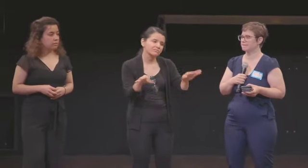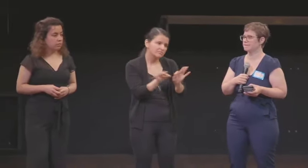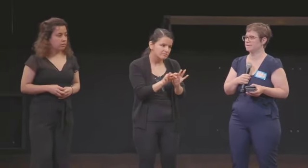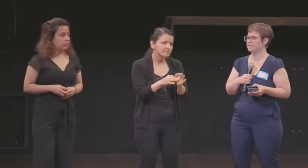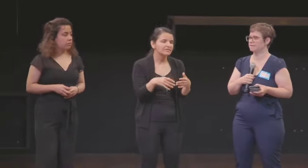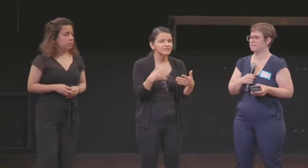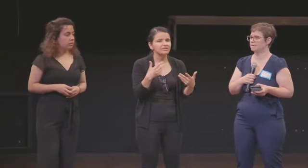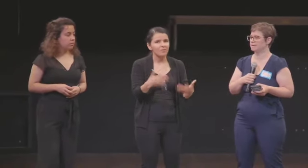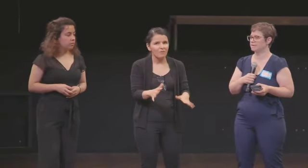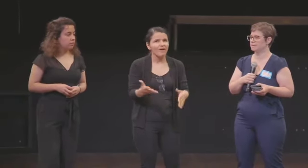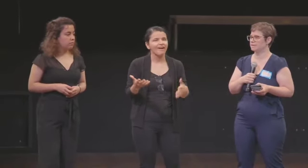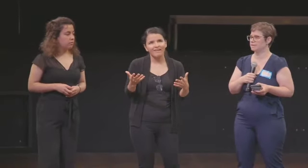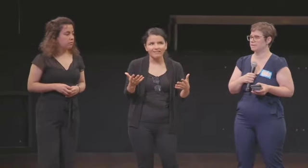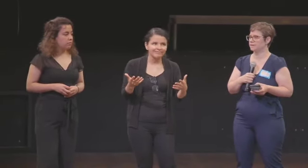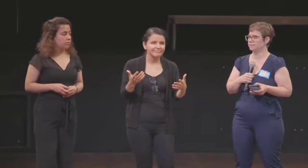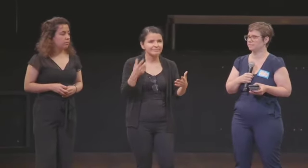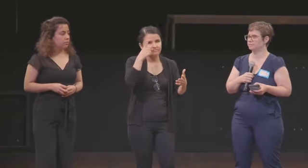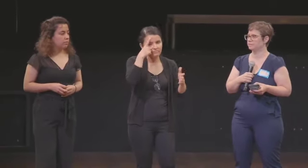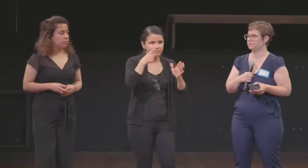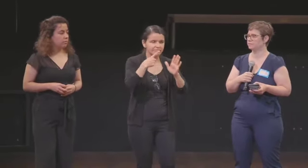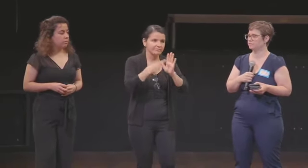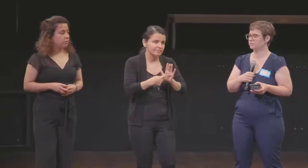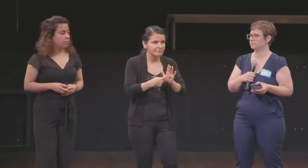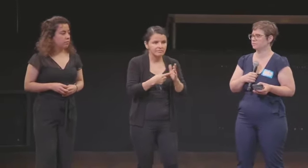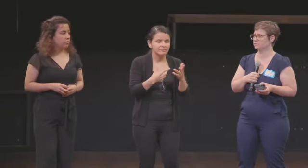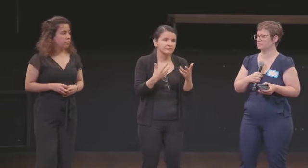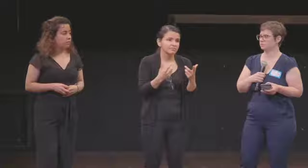Culturally, that's another aspect that you need to be mindful of.